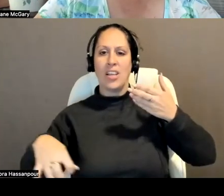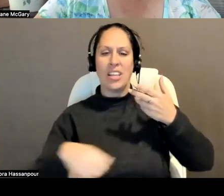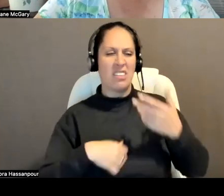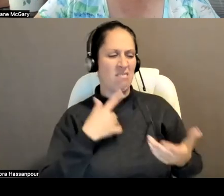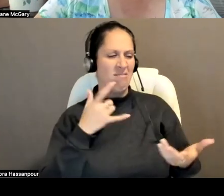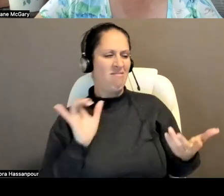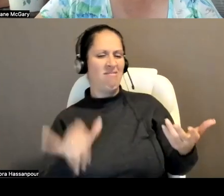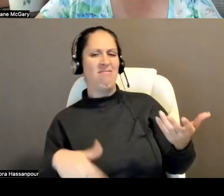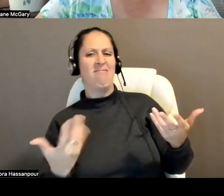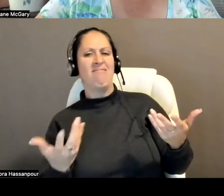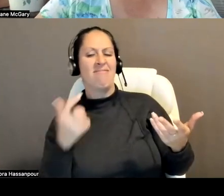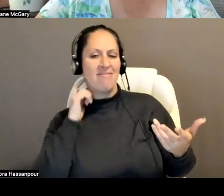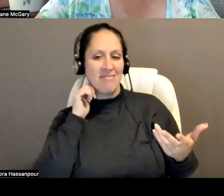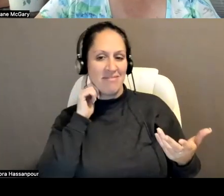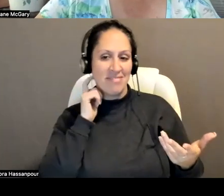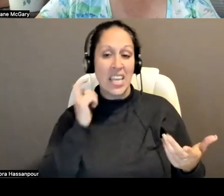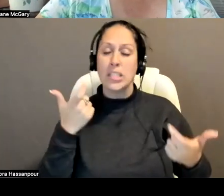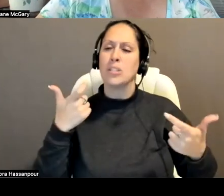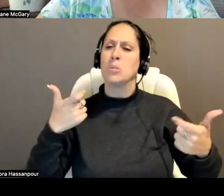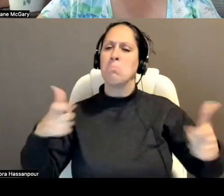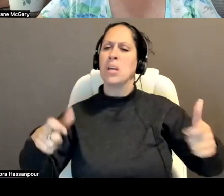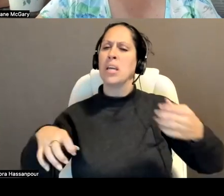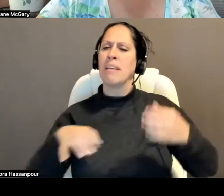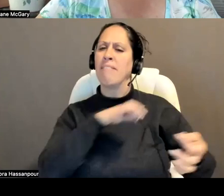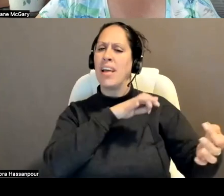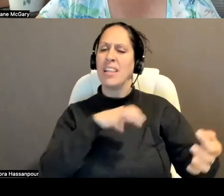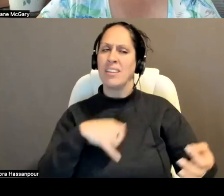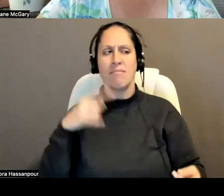"Well, it's a big violin." He does that. And I thought, you know, as